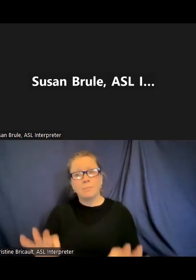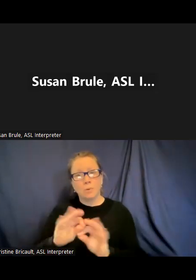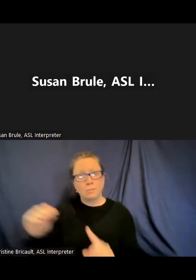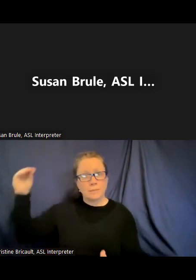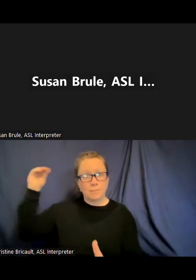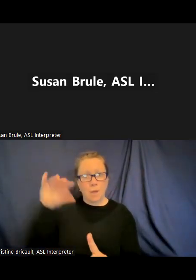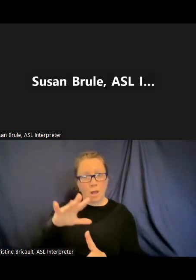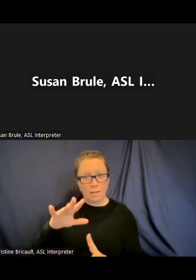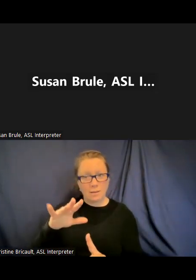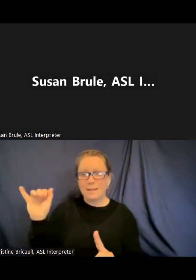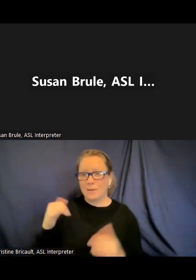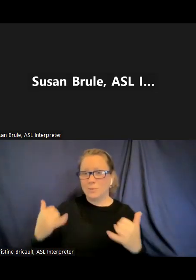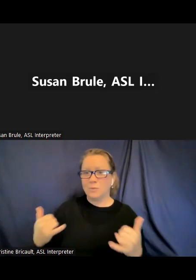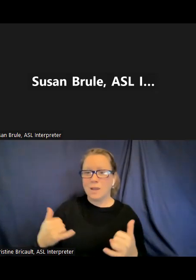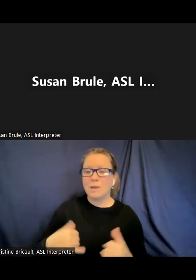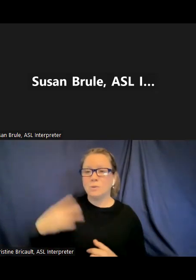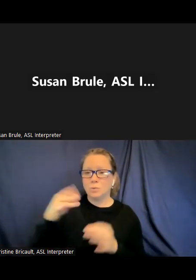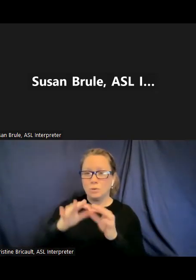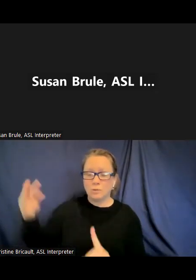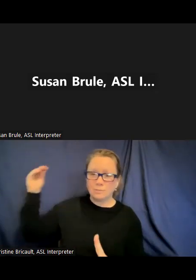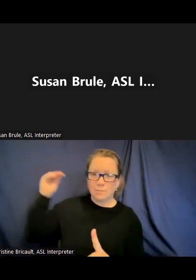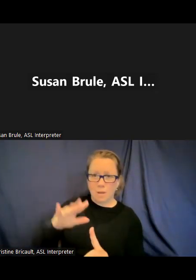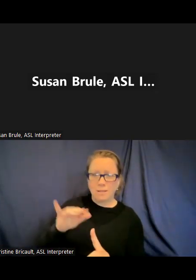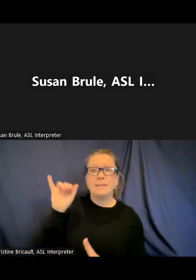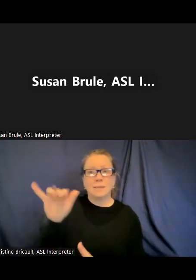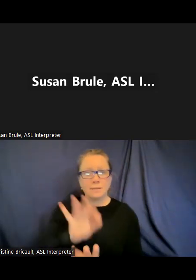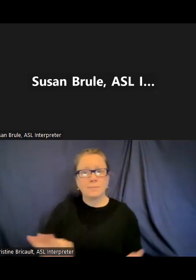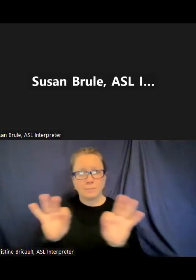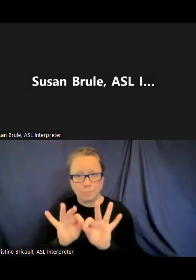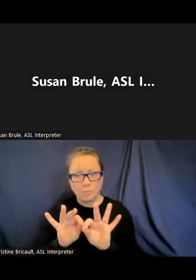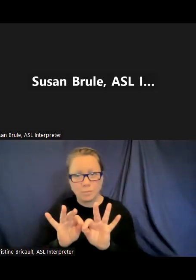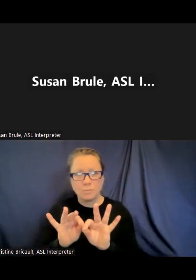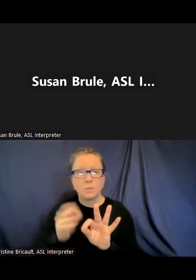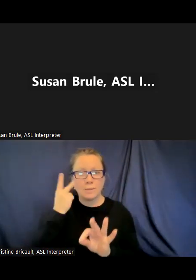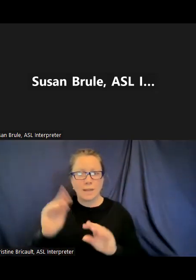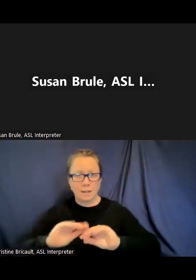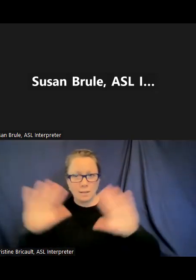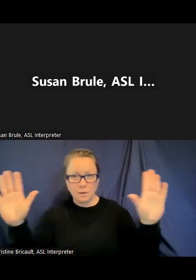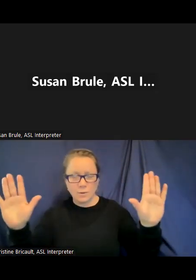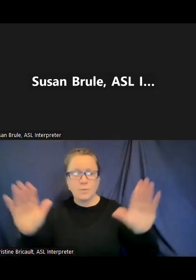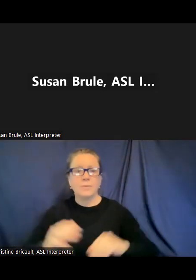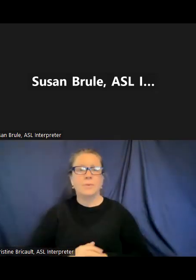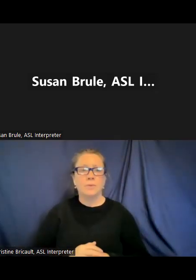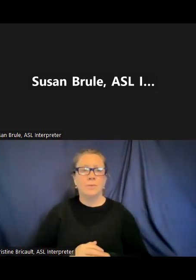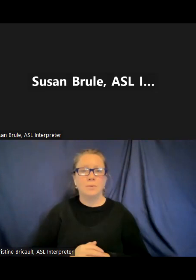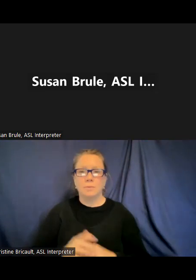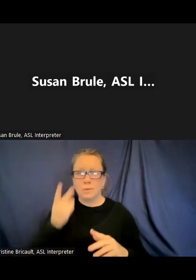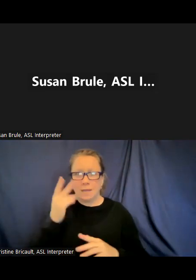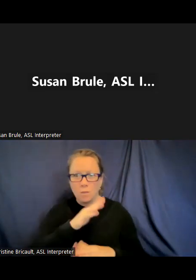So you'll see our two interpreters here today are spot lit on the screen; that they are appearing at all times, and they're a little bigger.